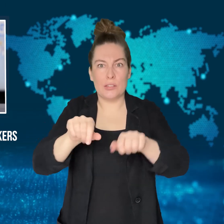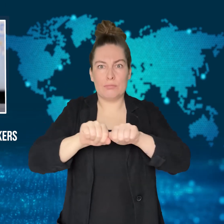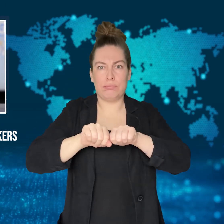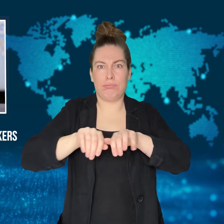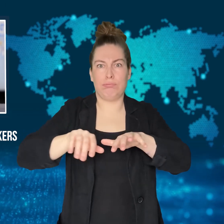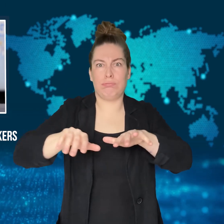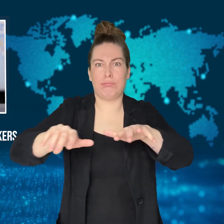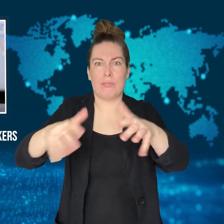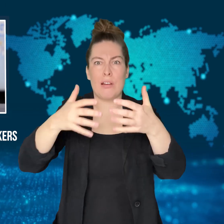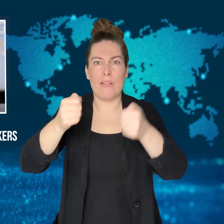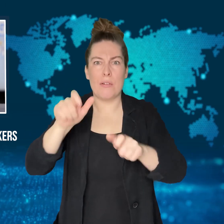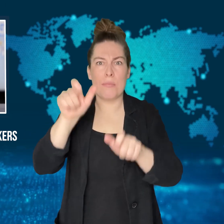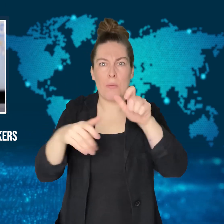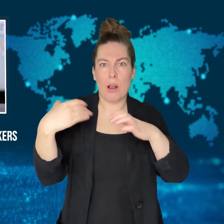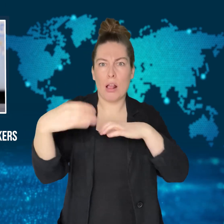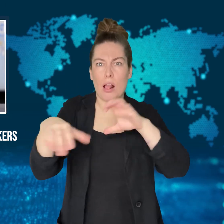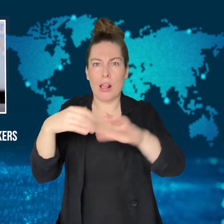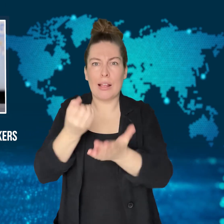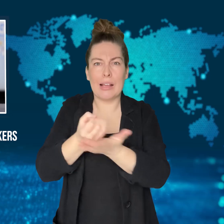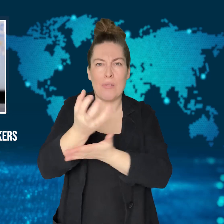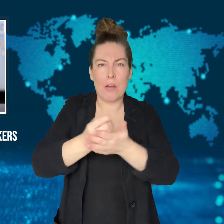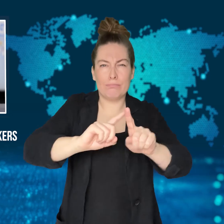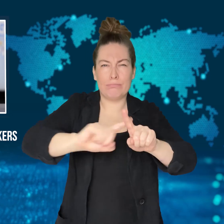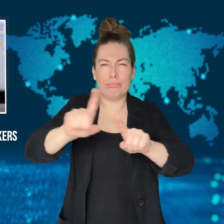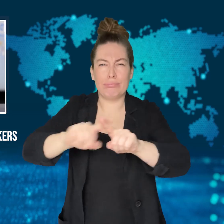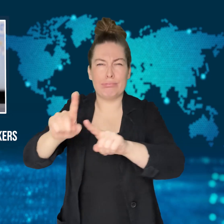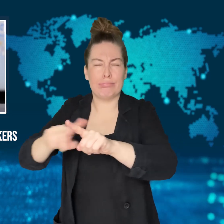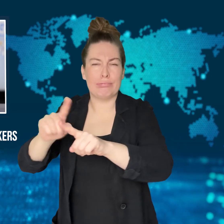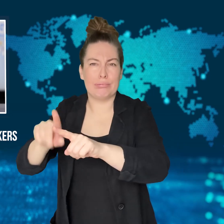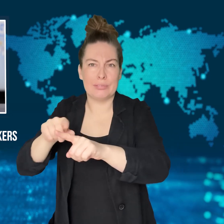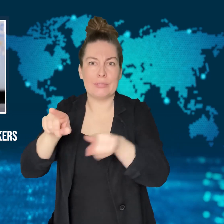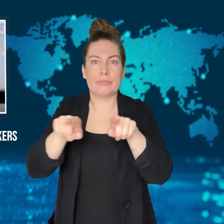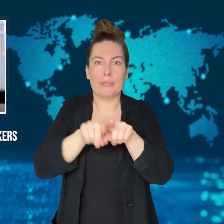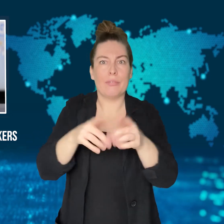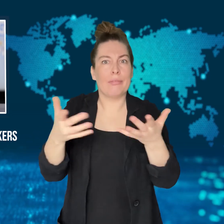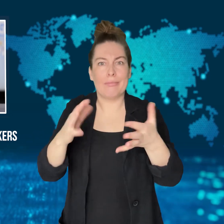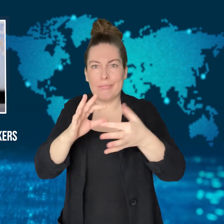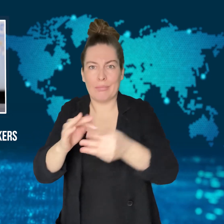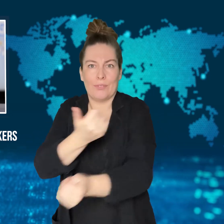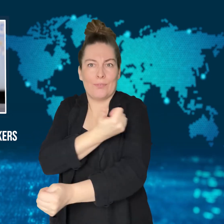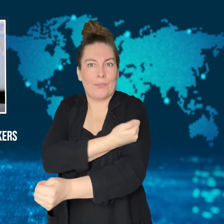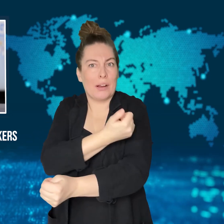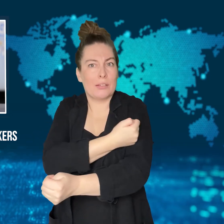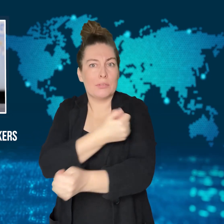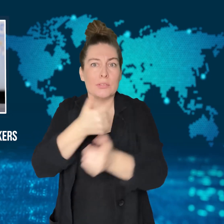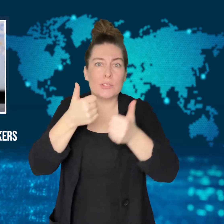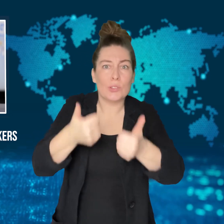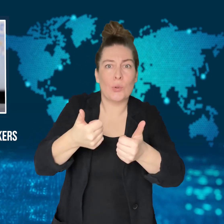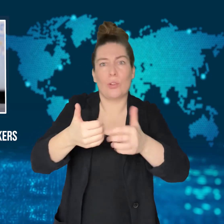There were a variety of